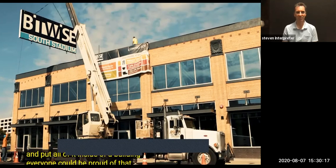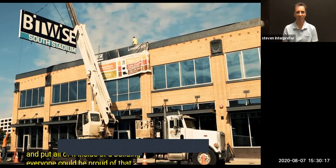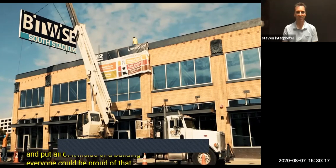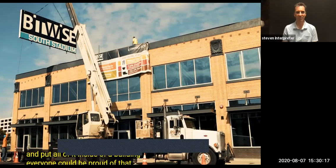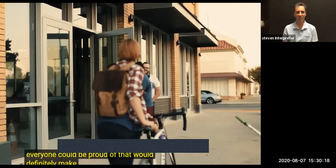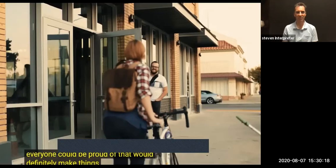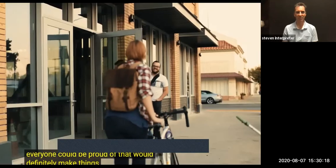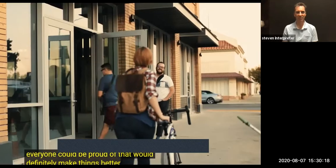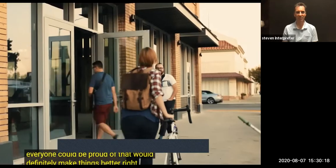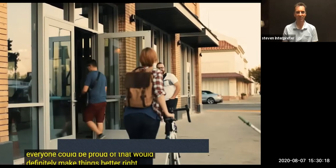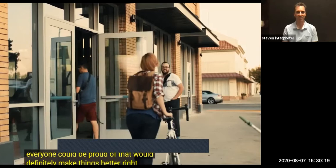Susi Nitzel: That would definitely make things better. Right.